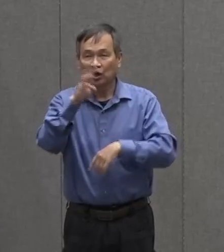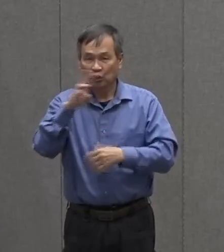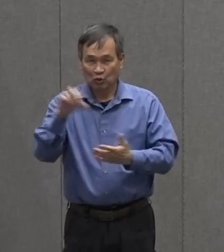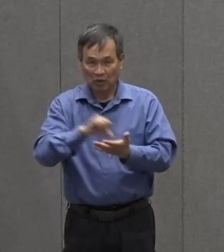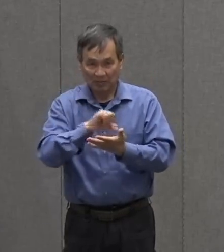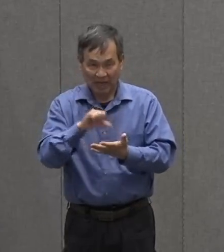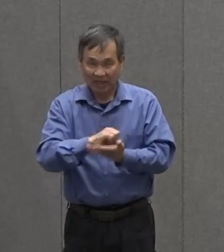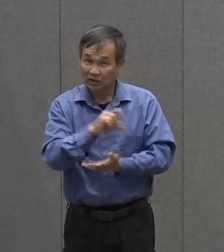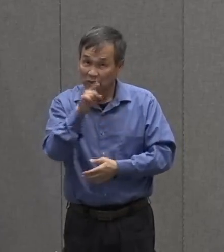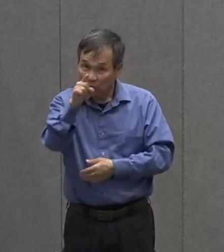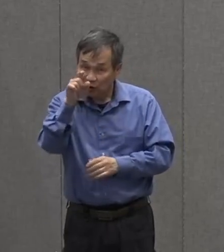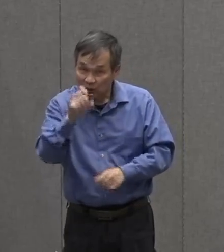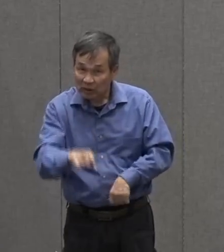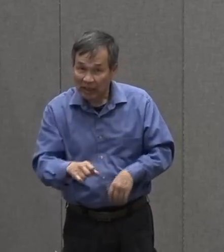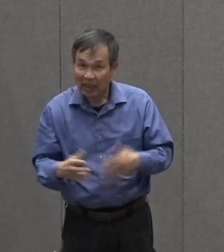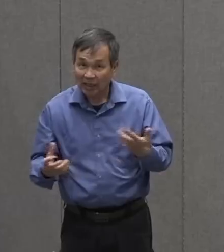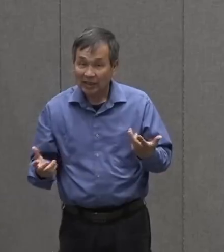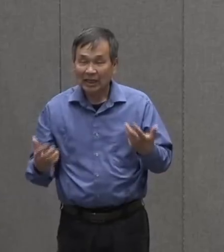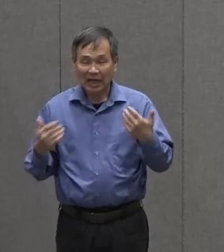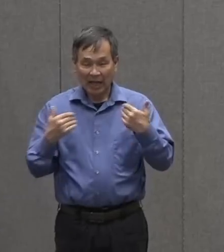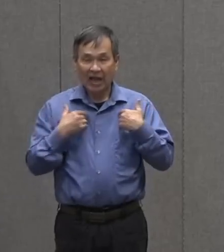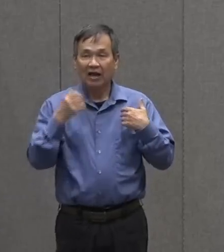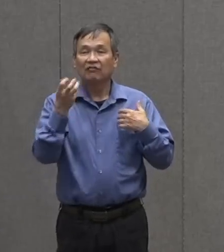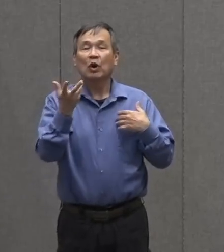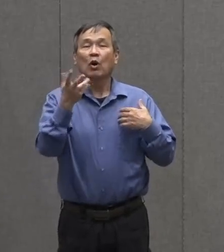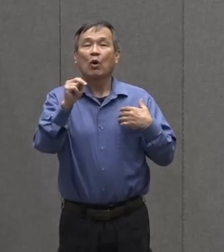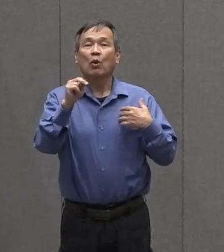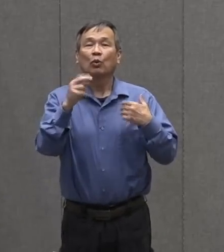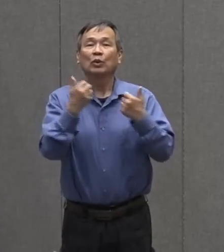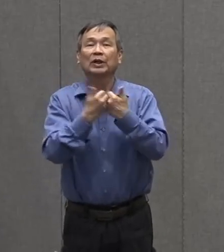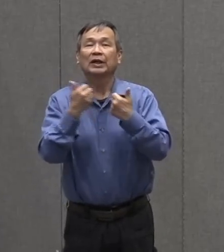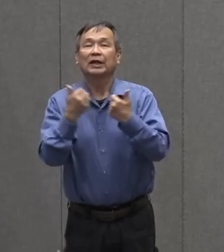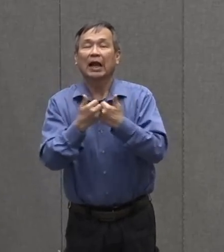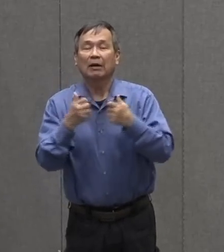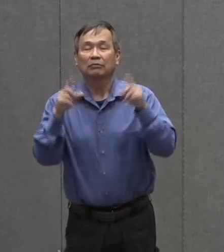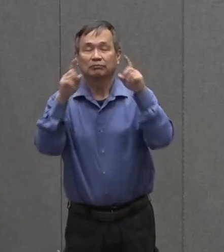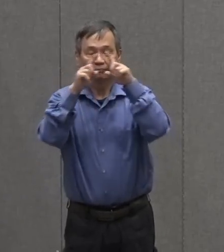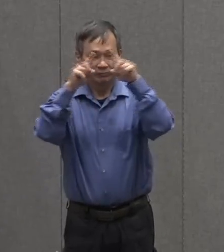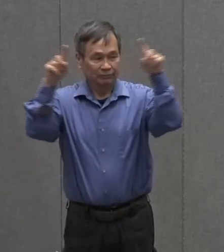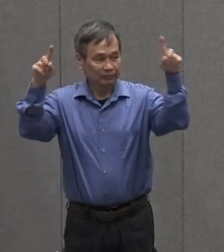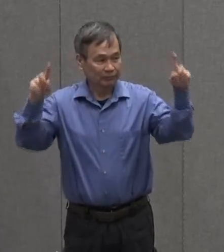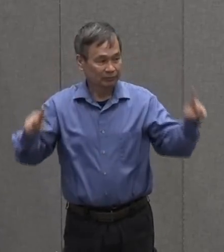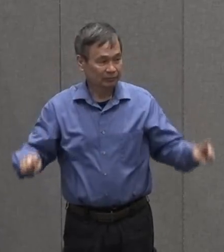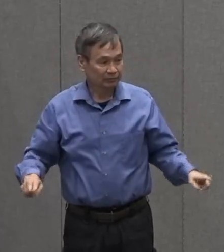so that you have a chance to have your own game board of the Product game.